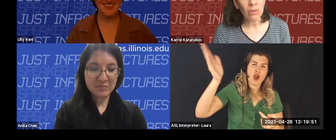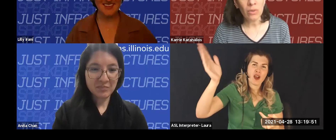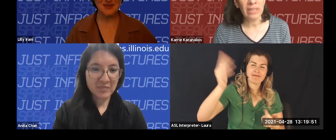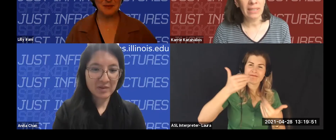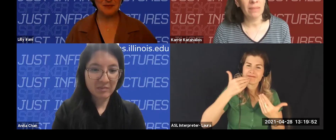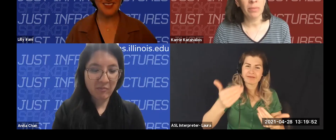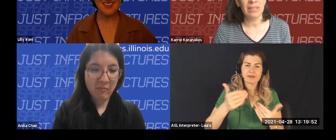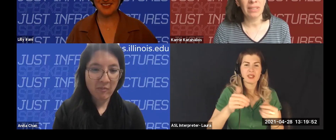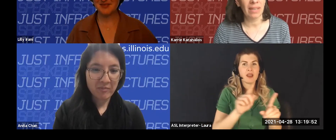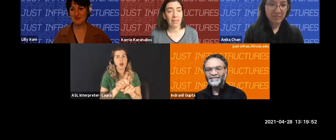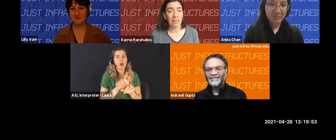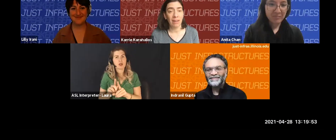For an amazing talk.